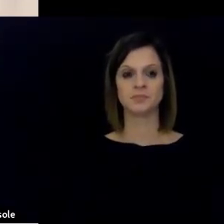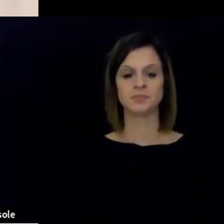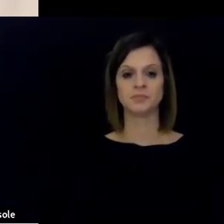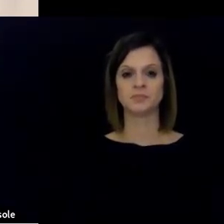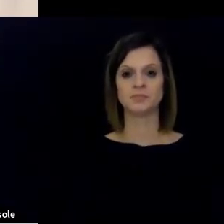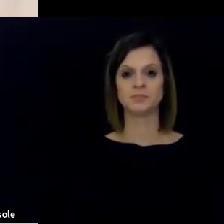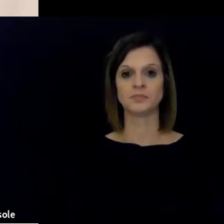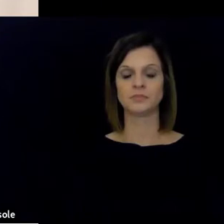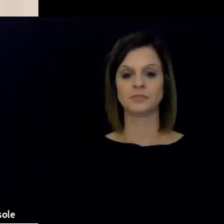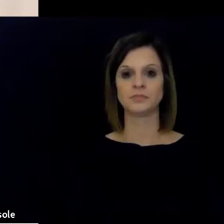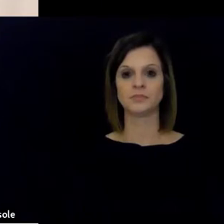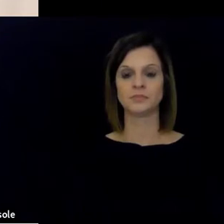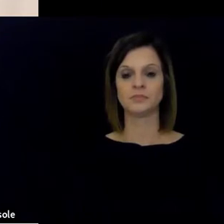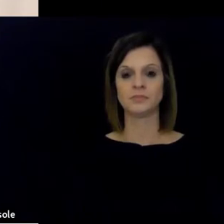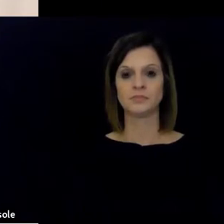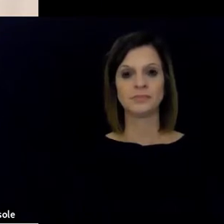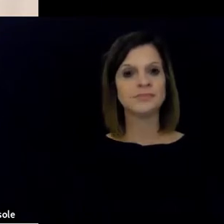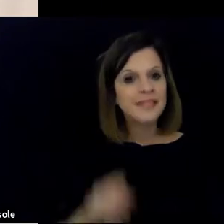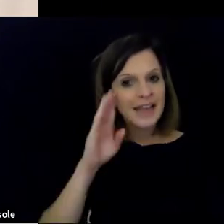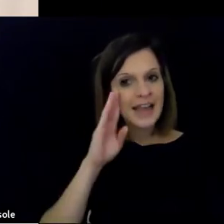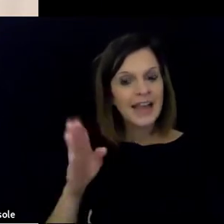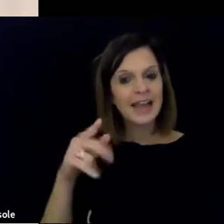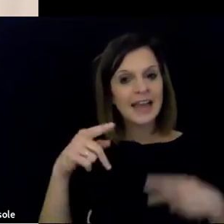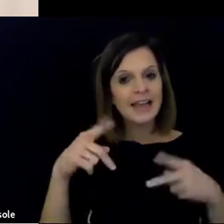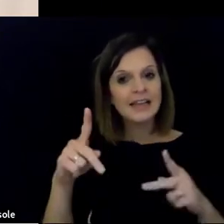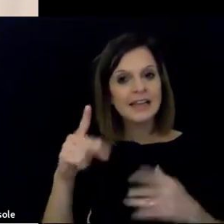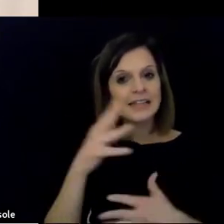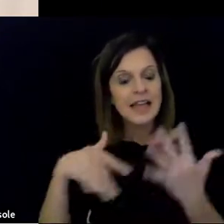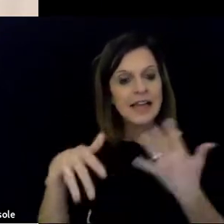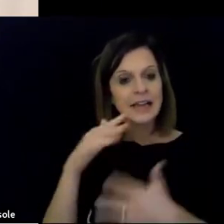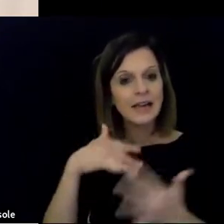[Man] Jay, let's hang out. Jay, come on, let's hang out, dude.